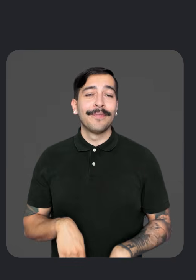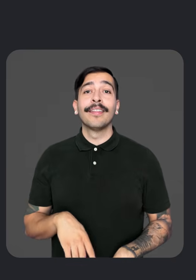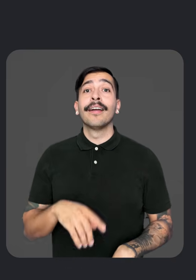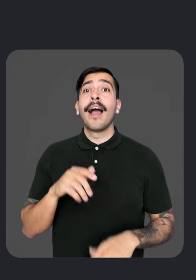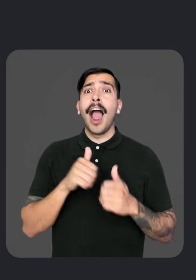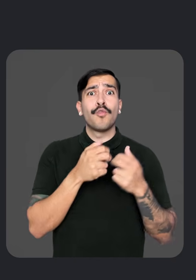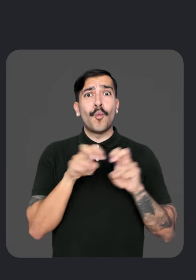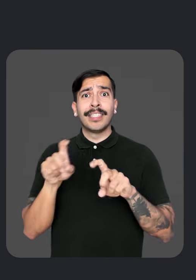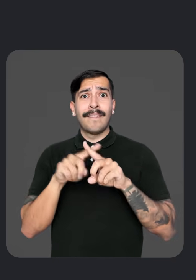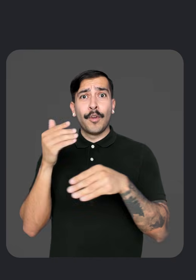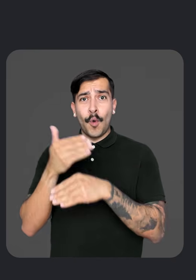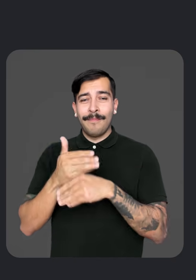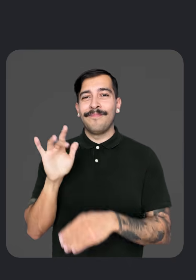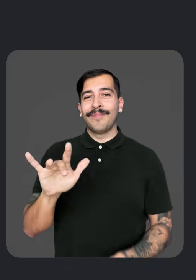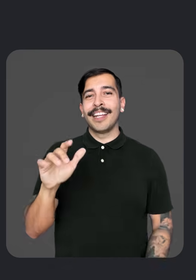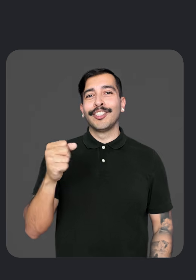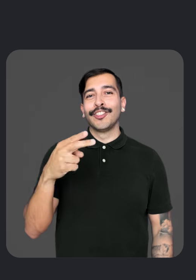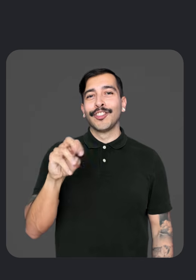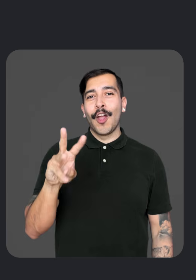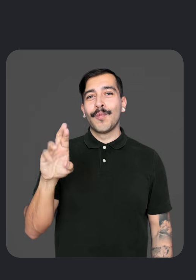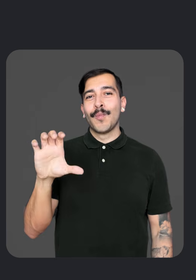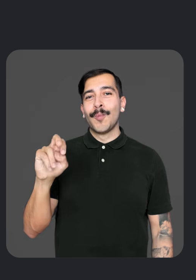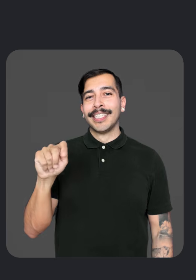Use the “Show recent apps” command to switch to a different window.